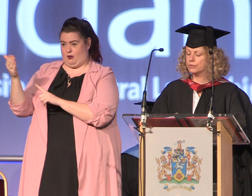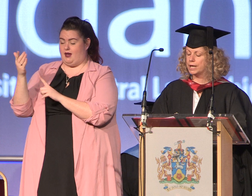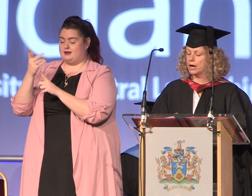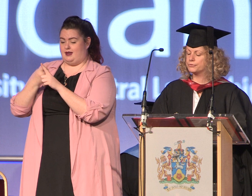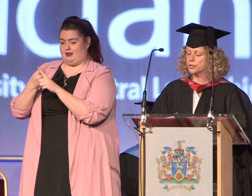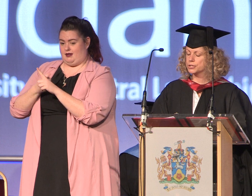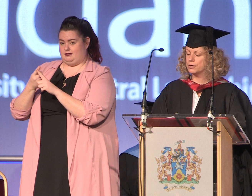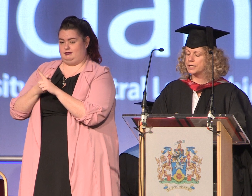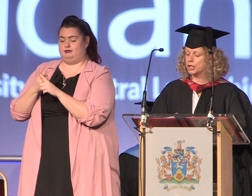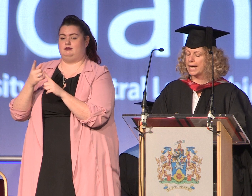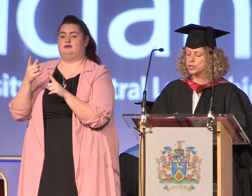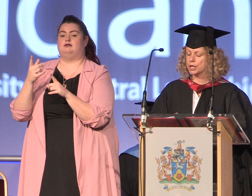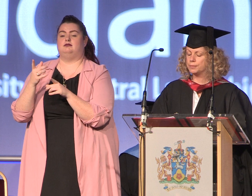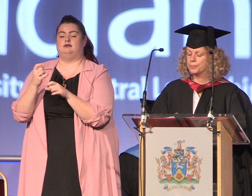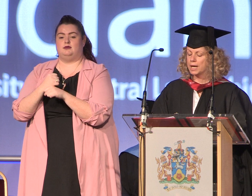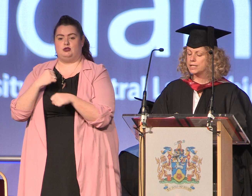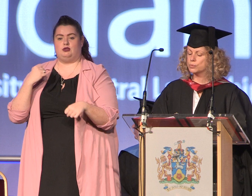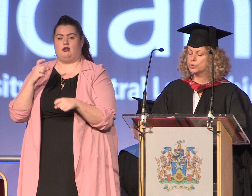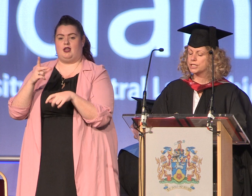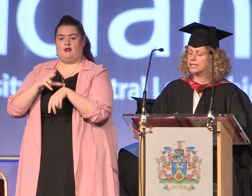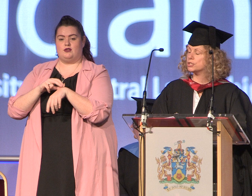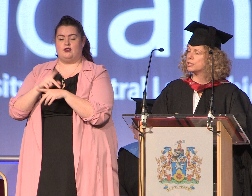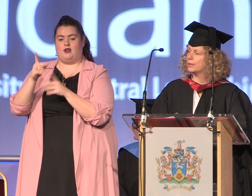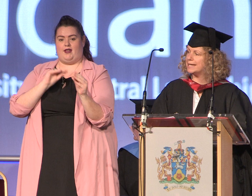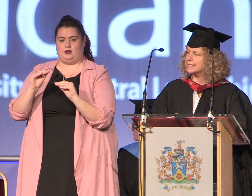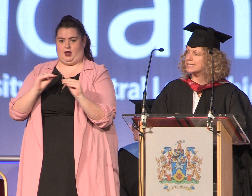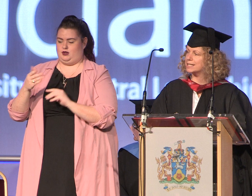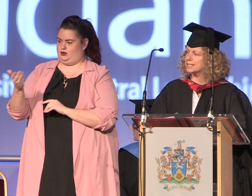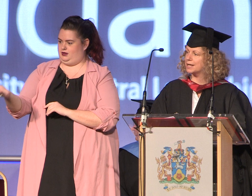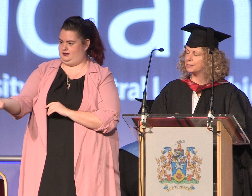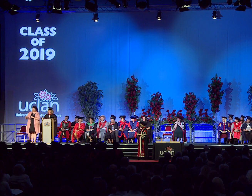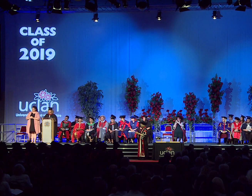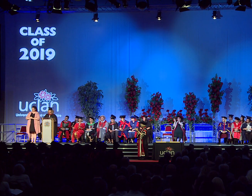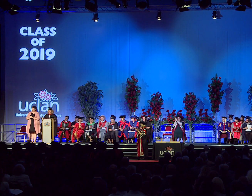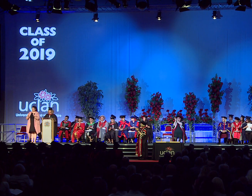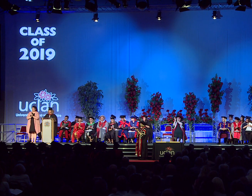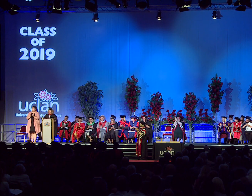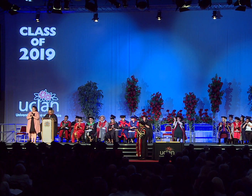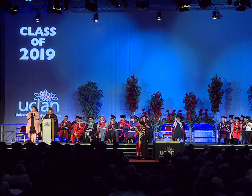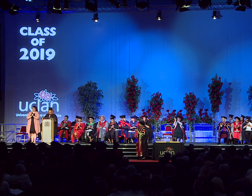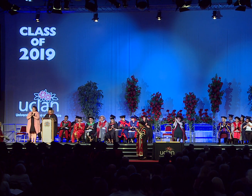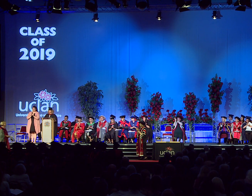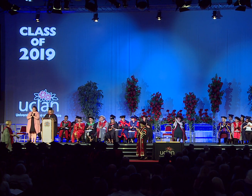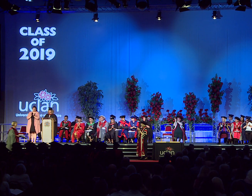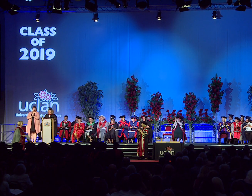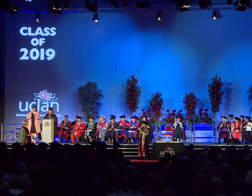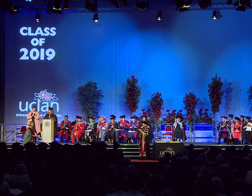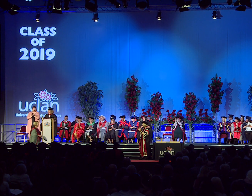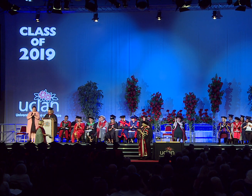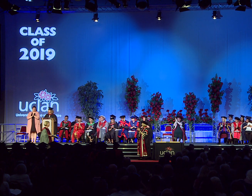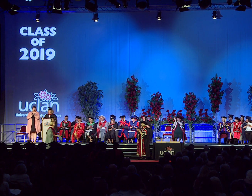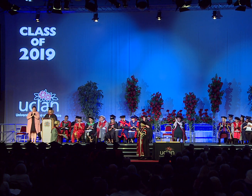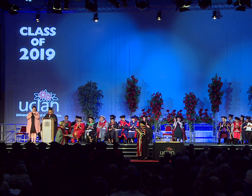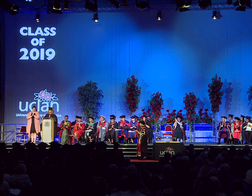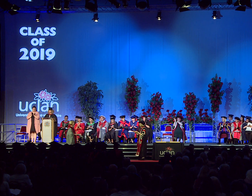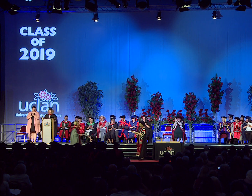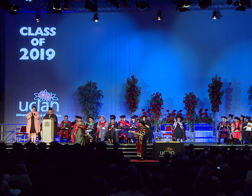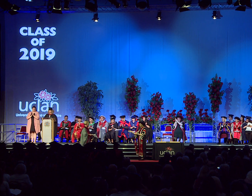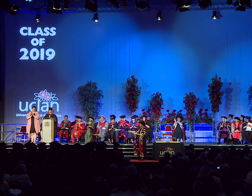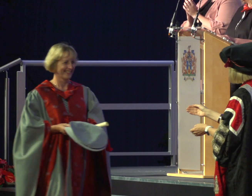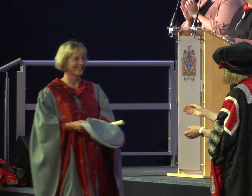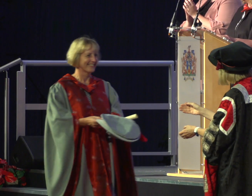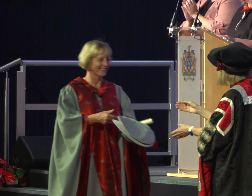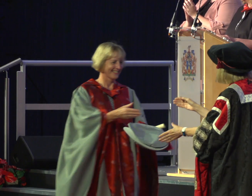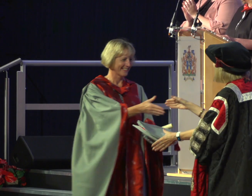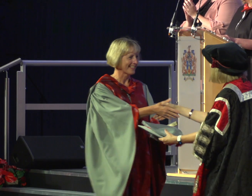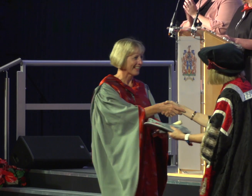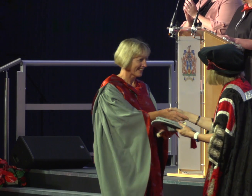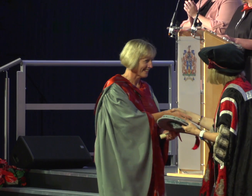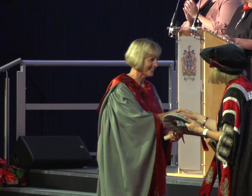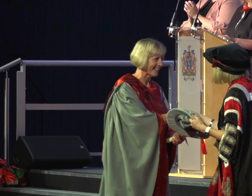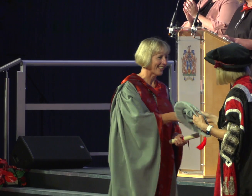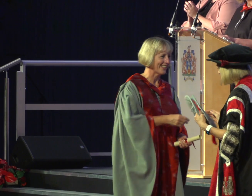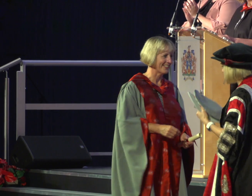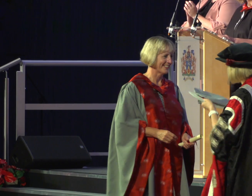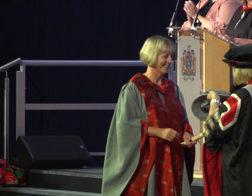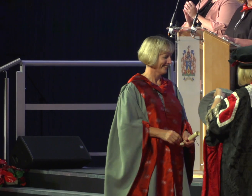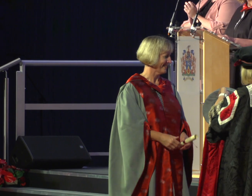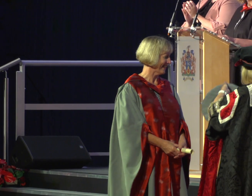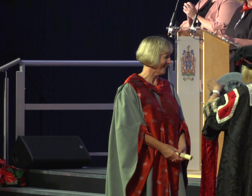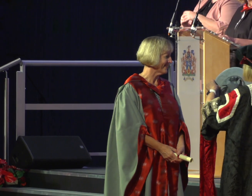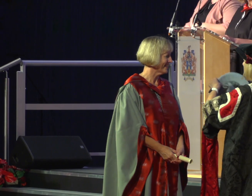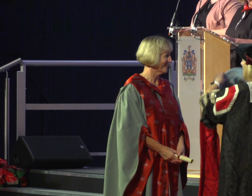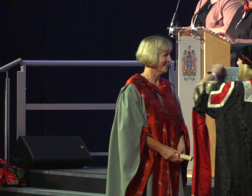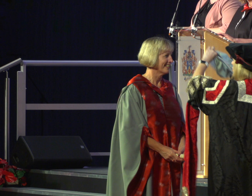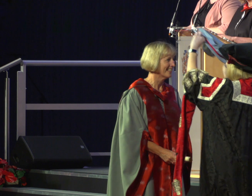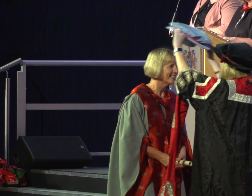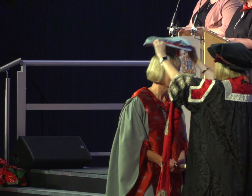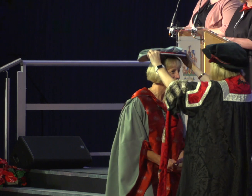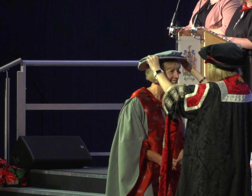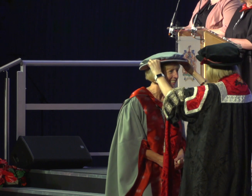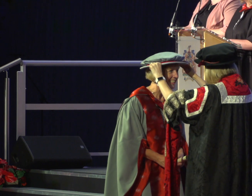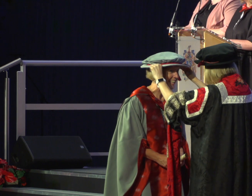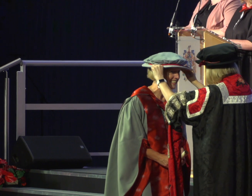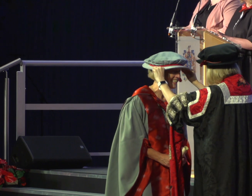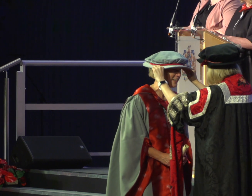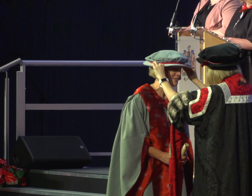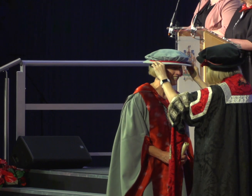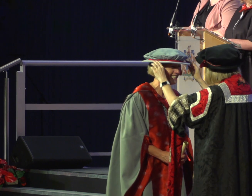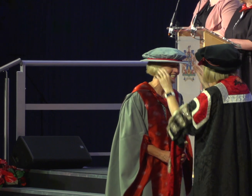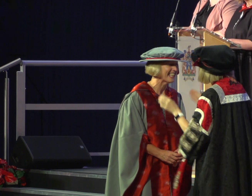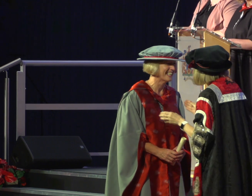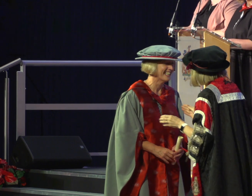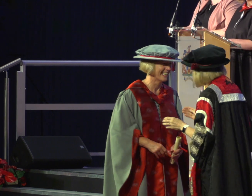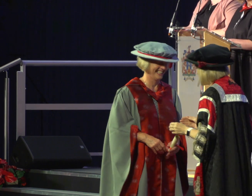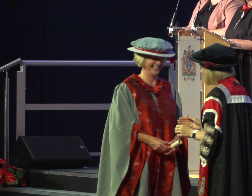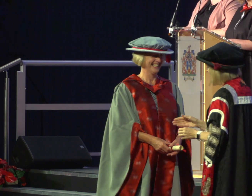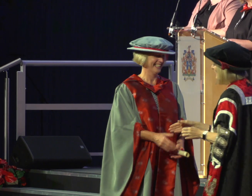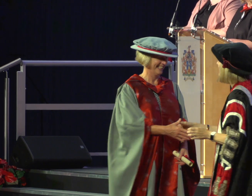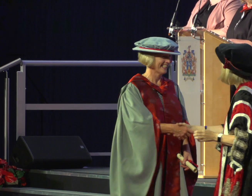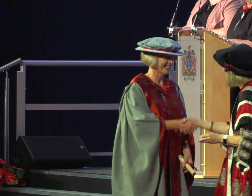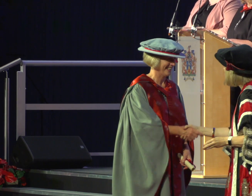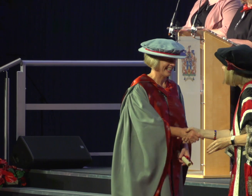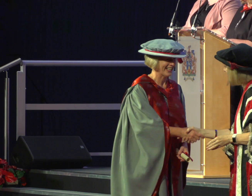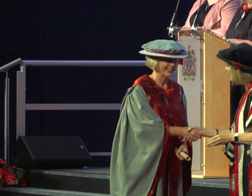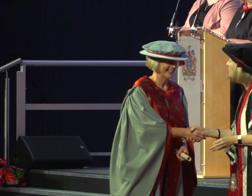Degree of Doctor of Education is awarded to